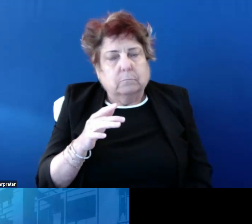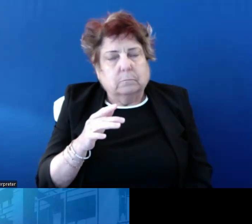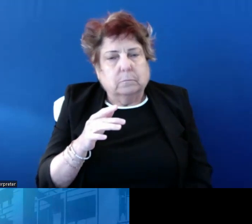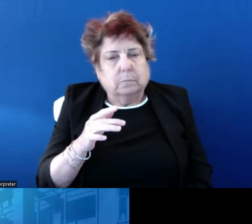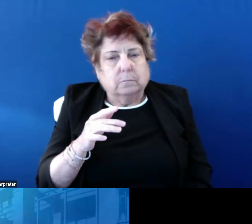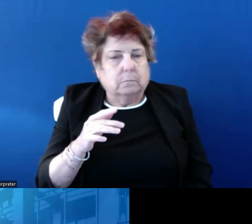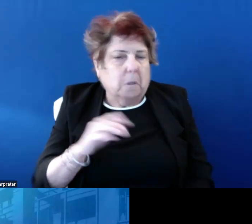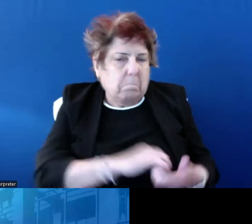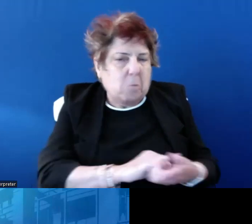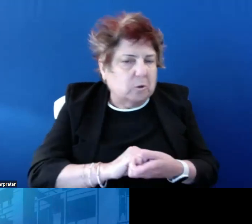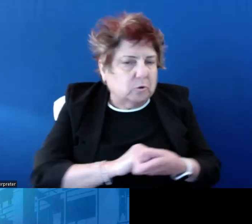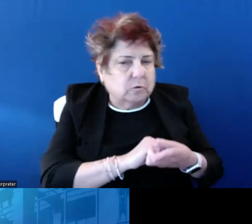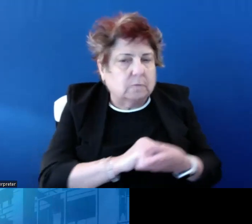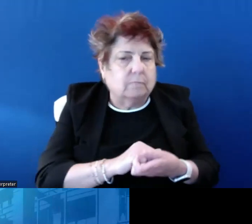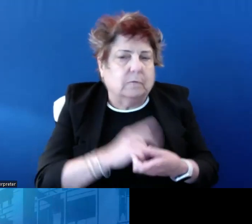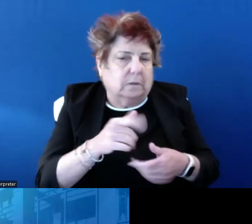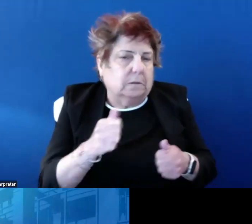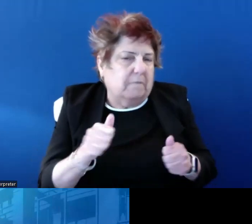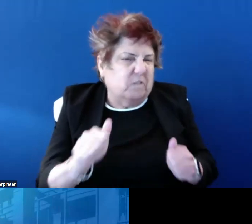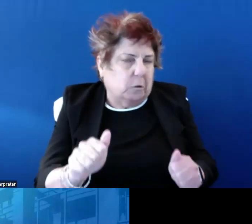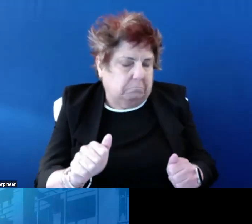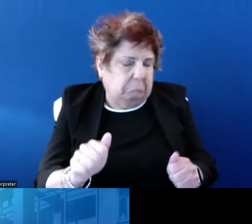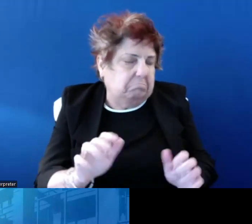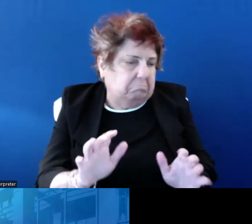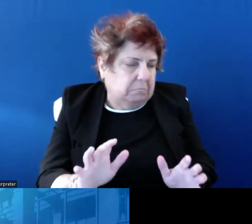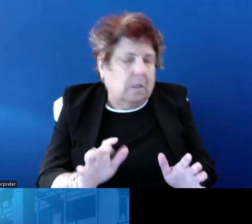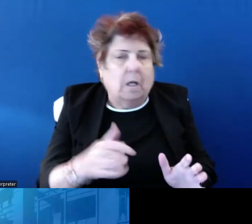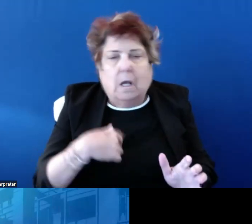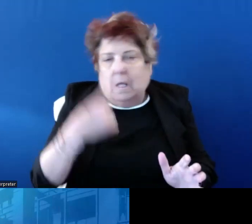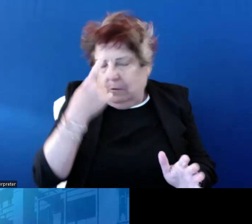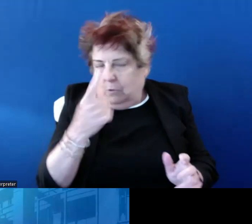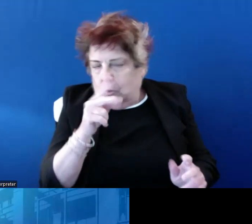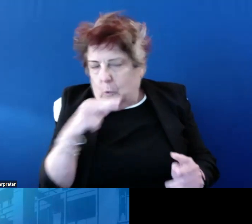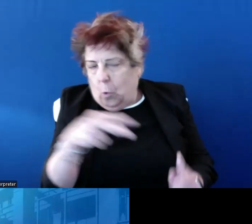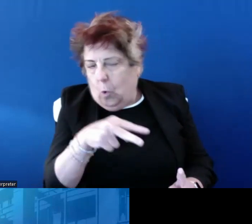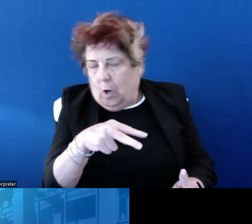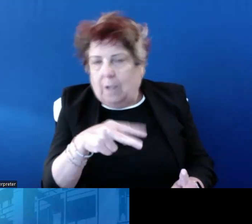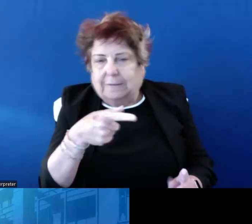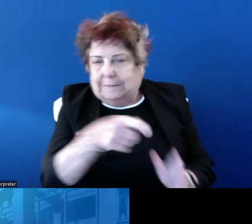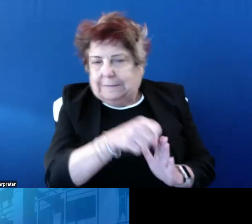And again, I think you need to look at what the state is currently working on within their